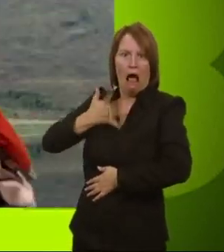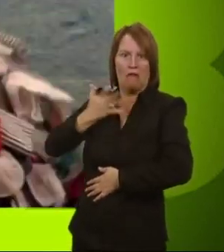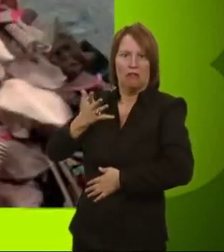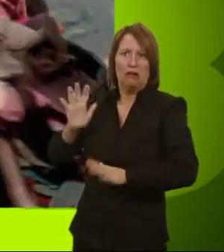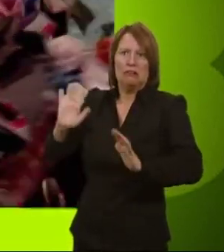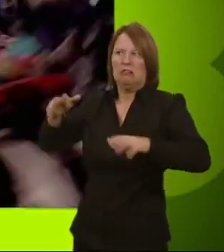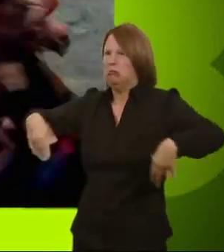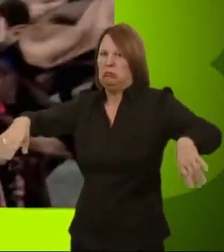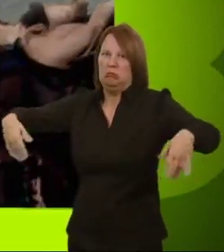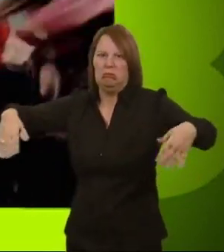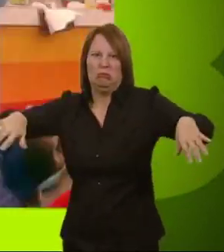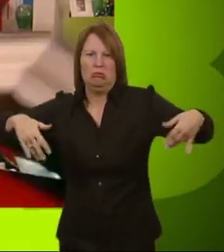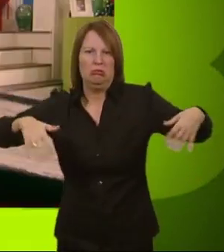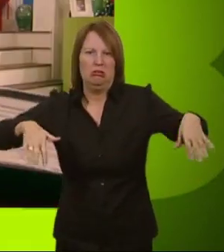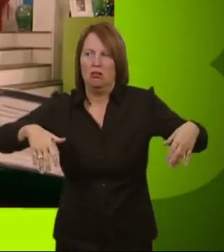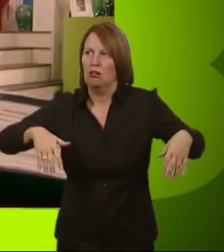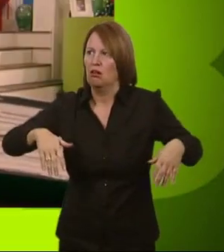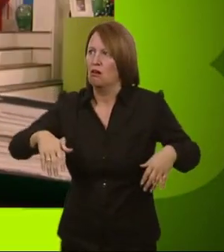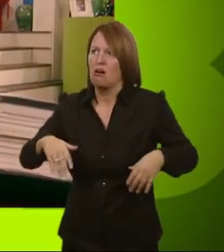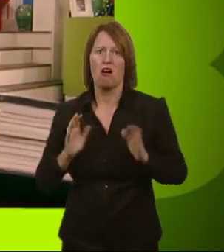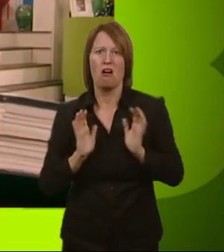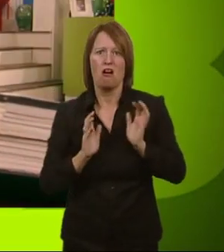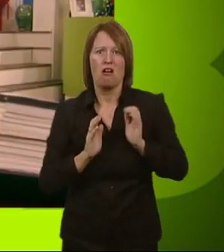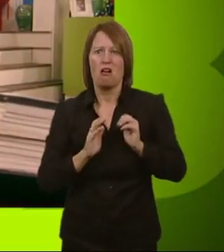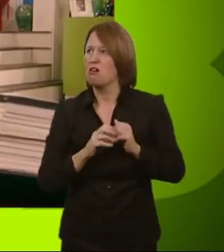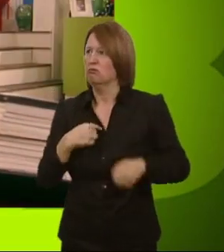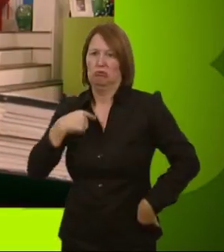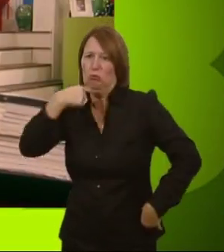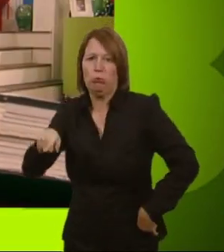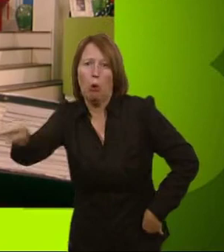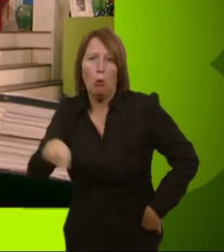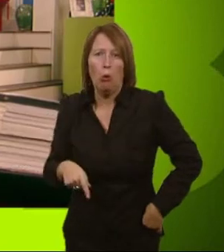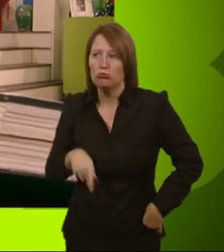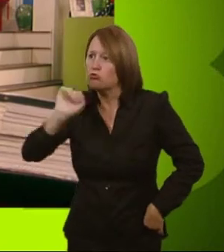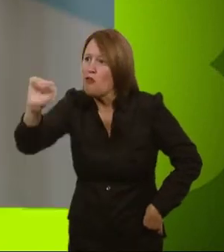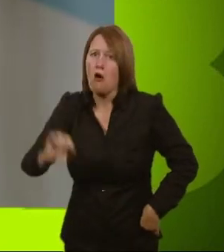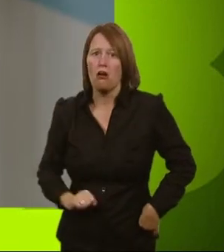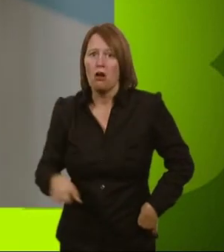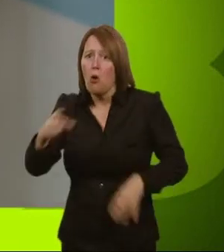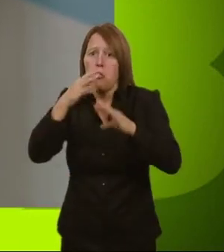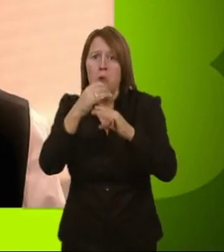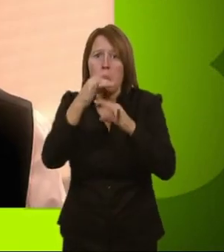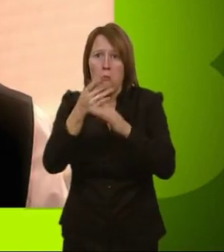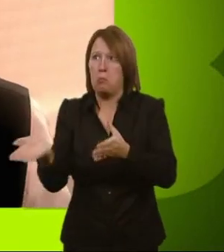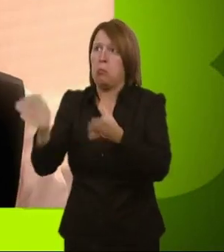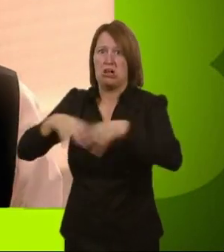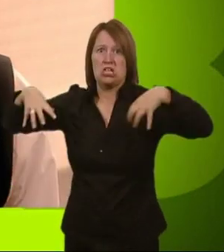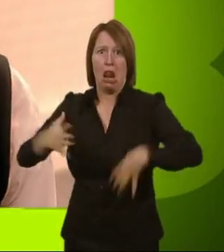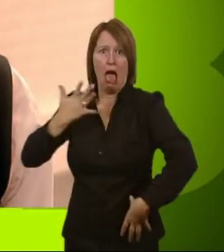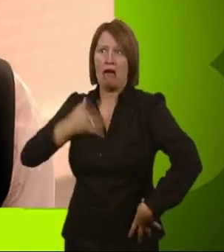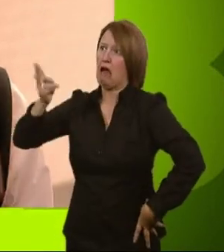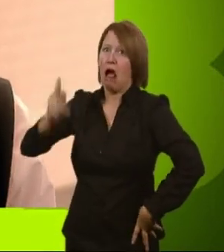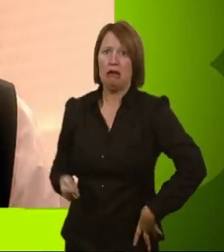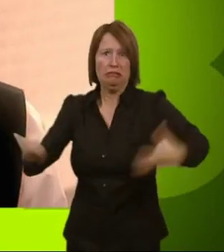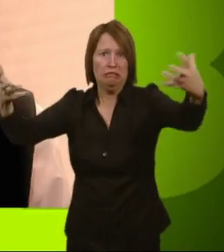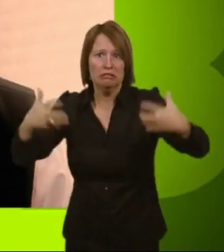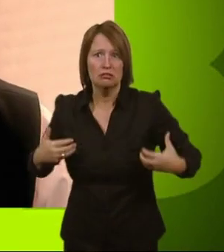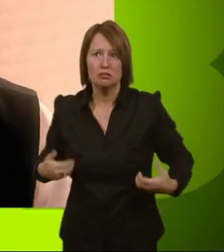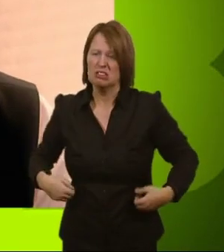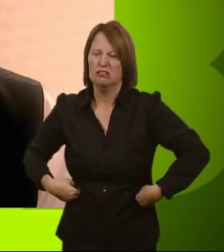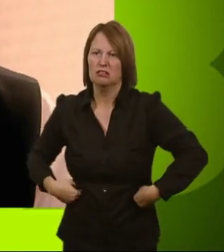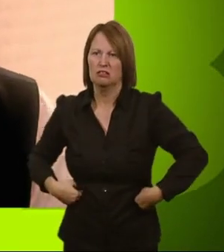M told you bear it's all your fault your bag piping brought that stinky sock monster to life